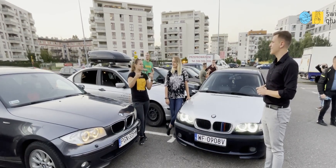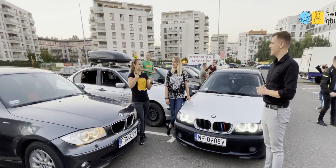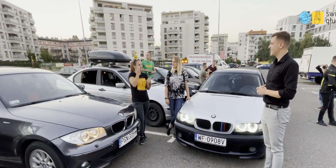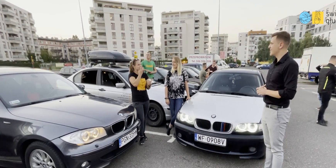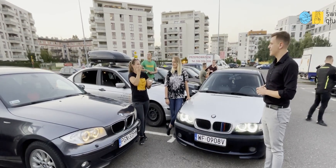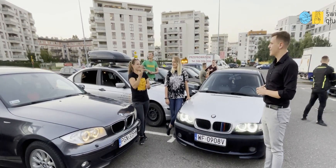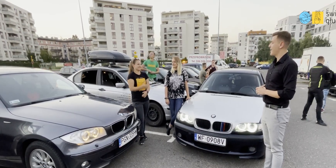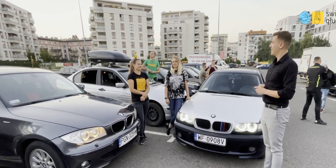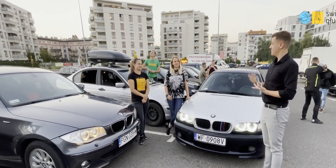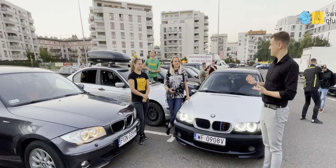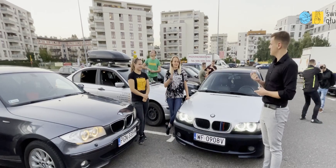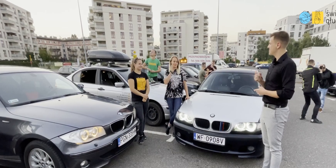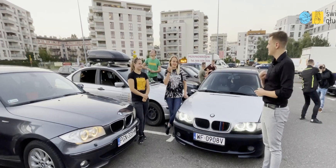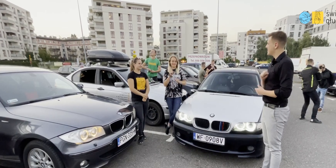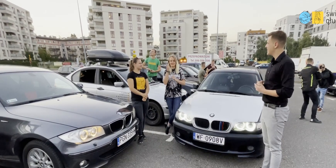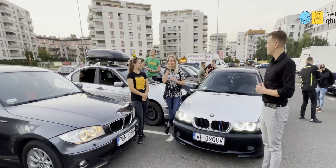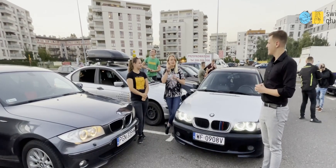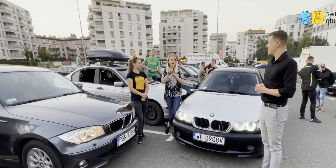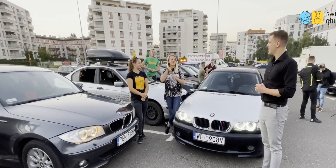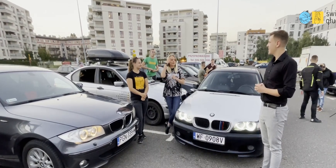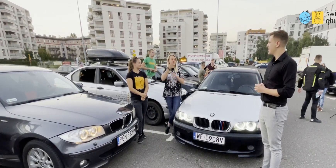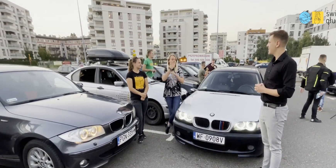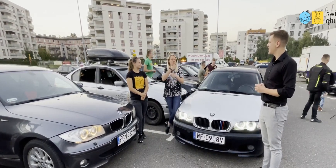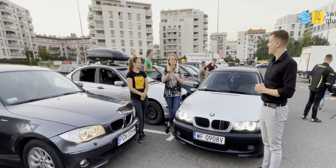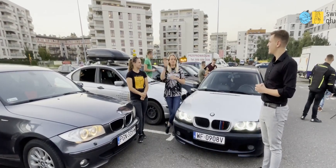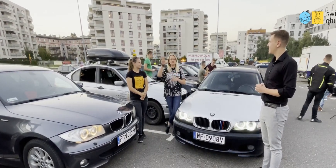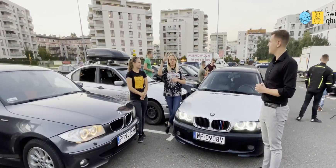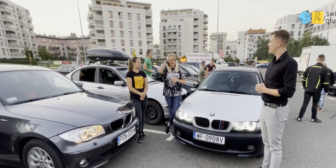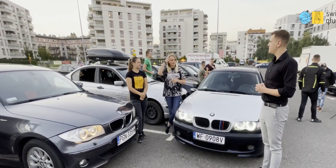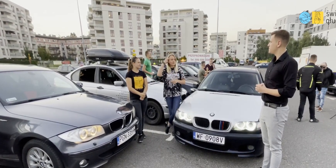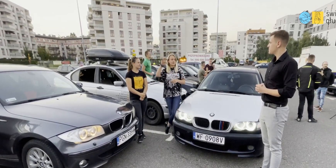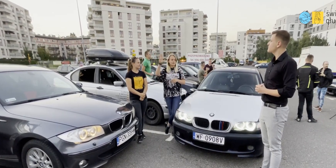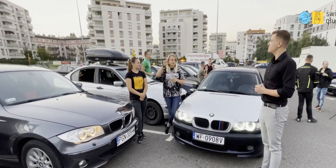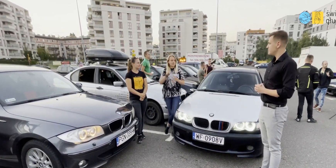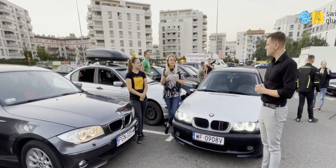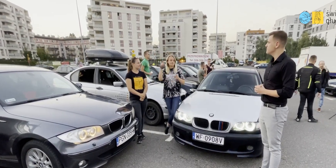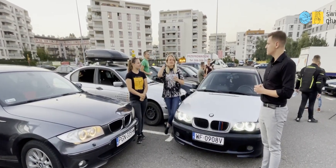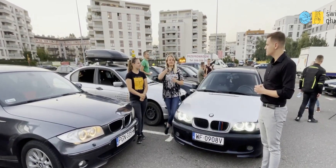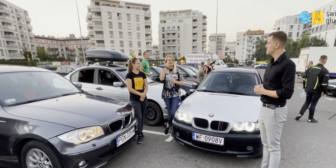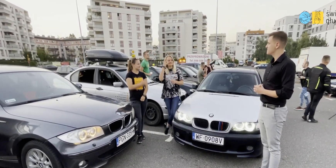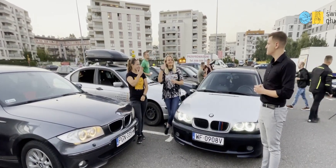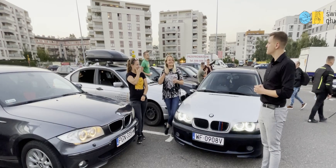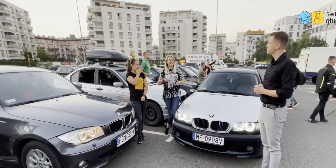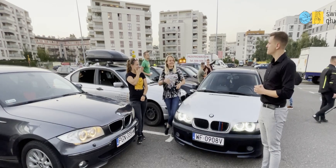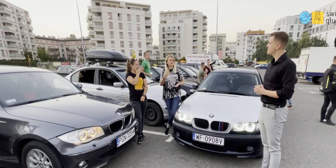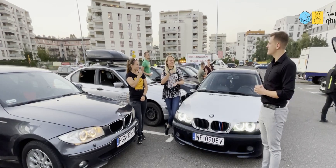their motors, lamps, etc. I'm also interested in it, I also knew about the BMW club before, I saw what they were doing in Lithuania.